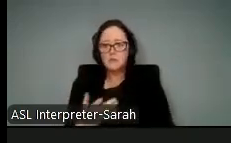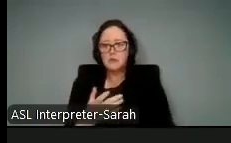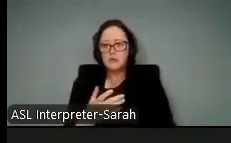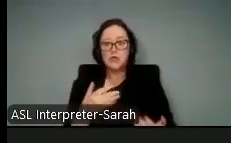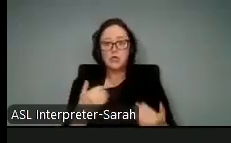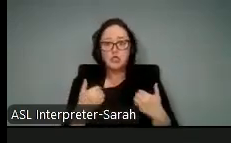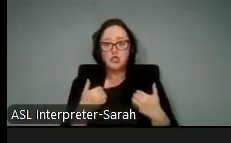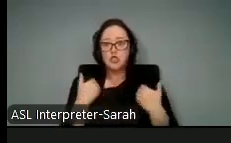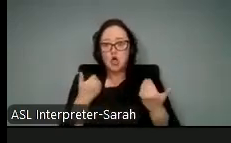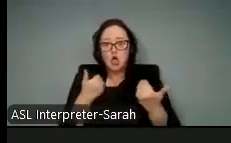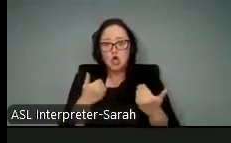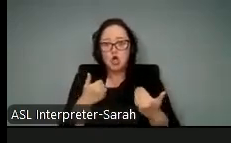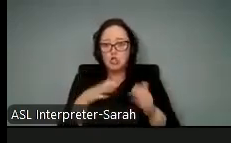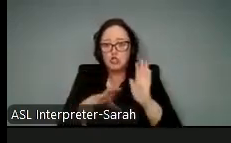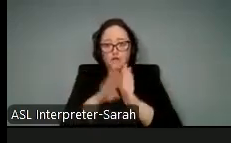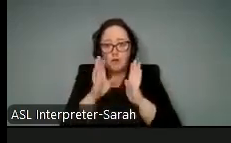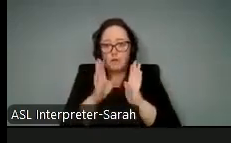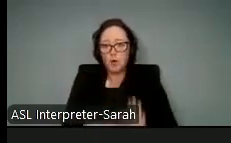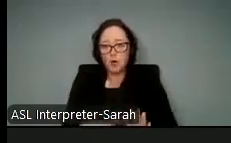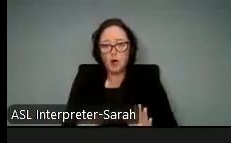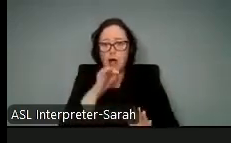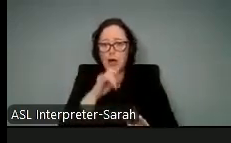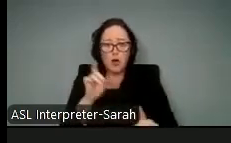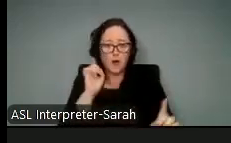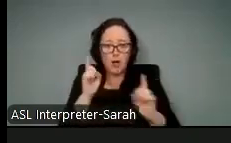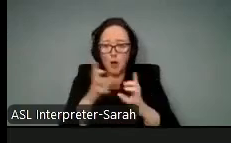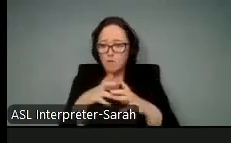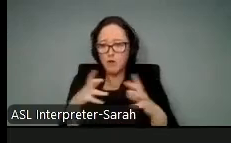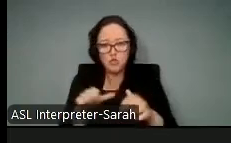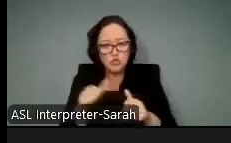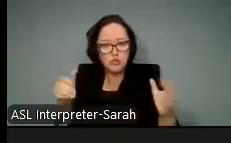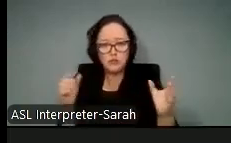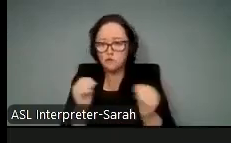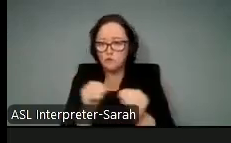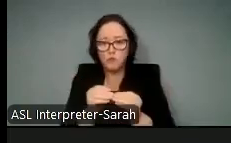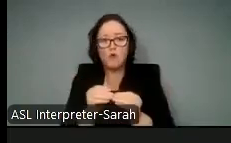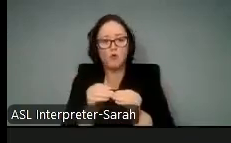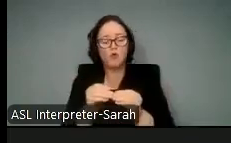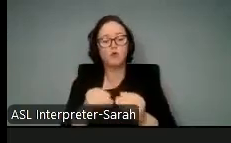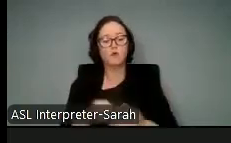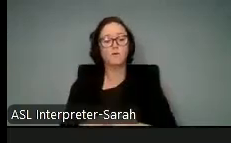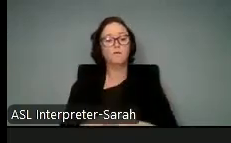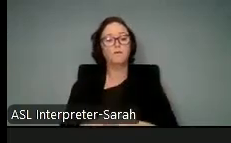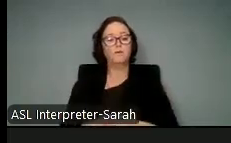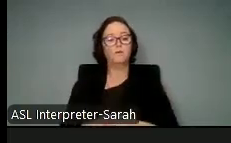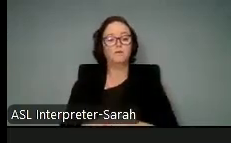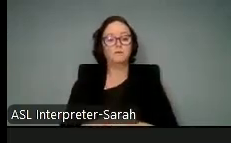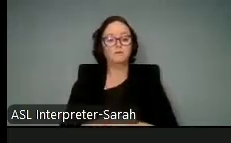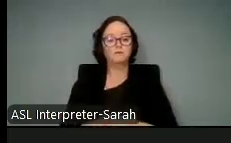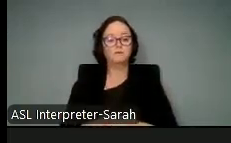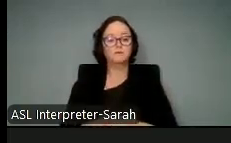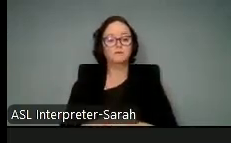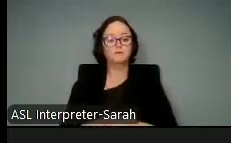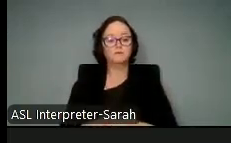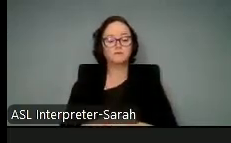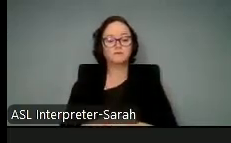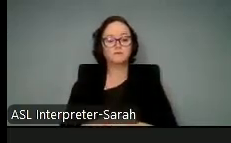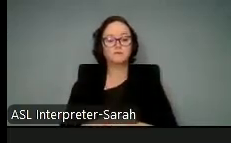I rarely hear that anymore, okay? And Elizabeth said she totally agreed.